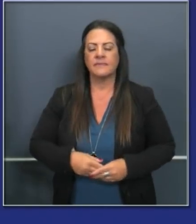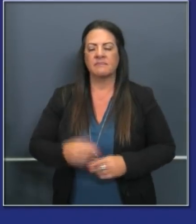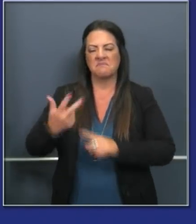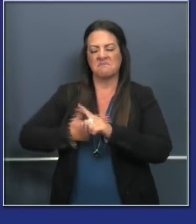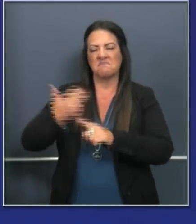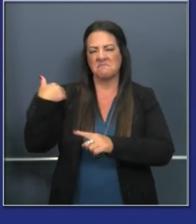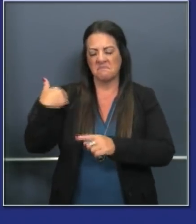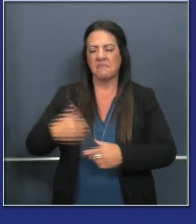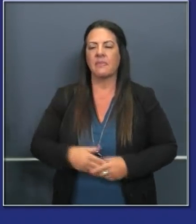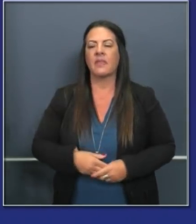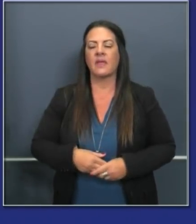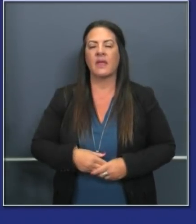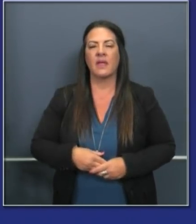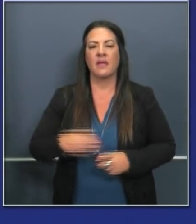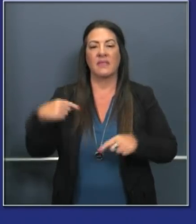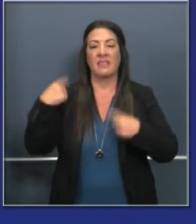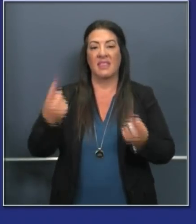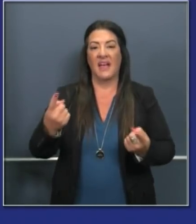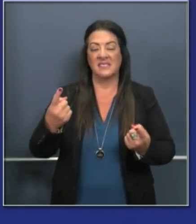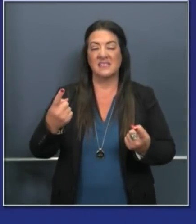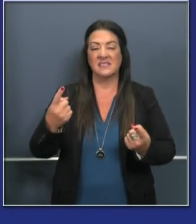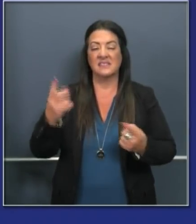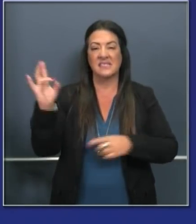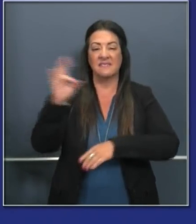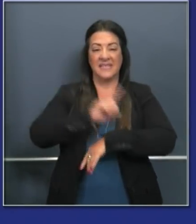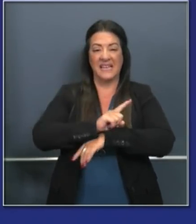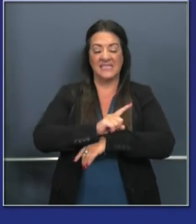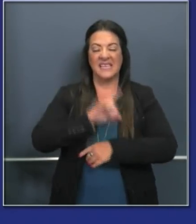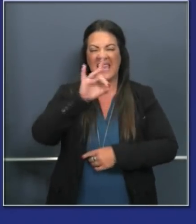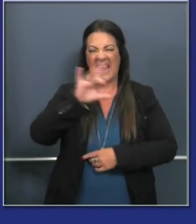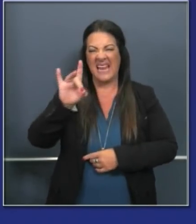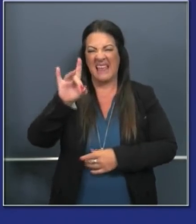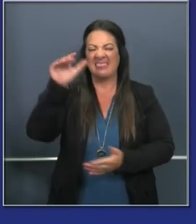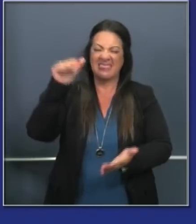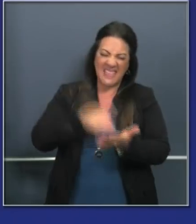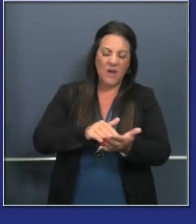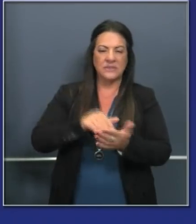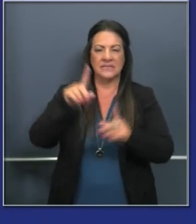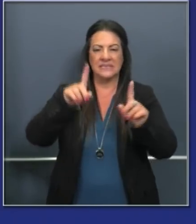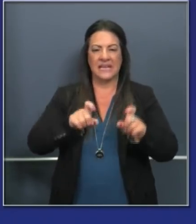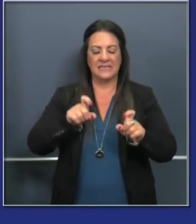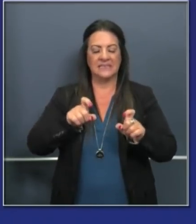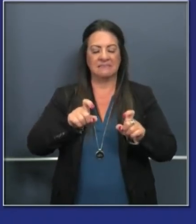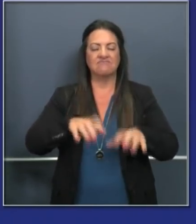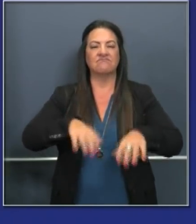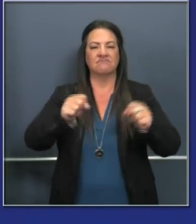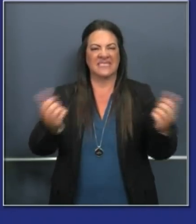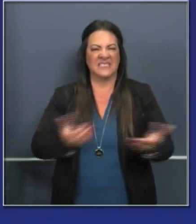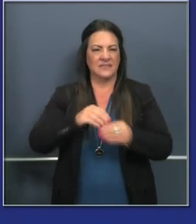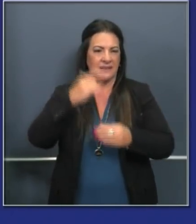MILLION PEOPLE BEEN TESTED SINCE THE BEGINNING OF THIS PANDEMIC WE'VE AVERAGED OVER